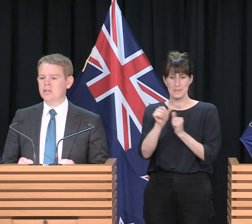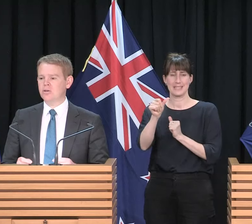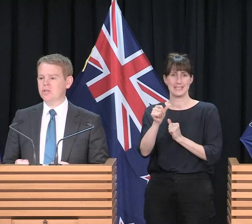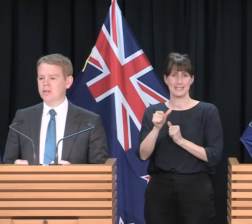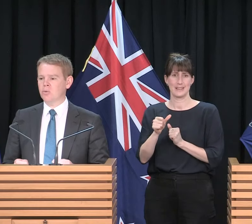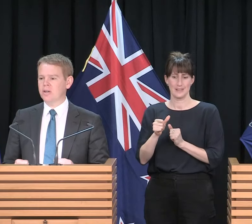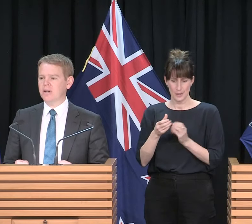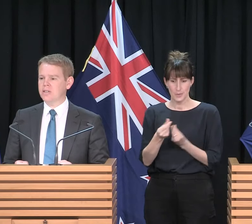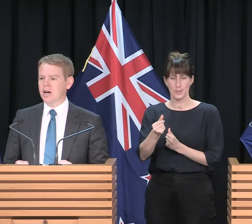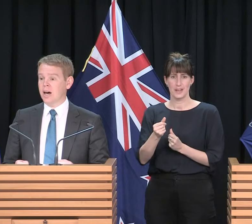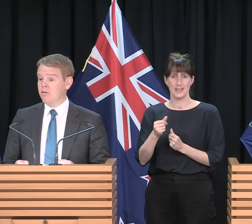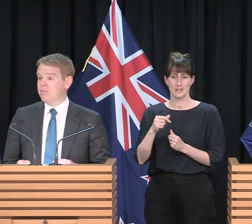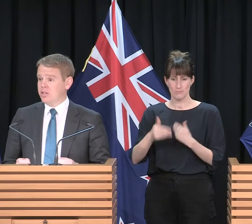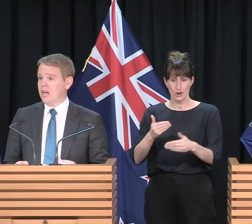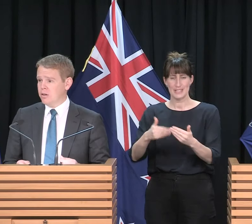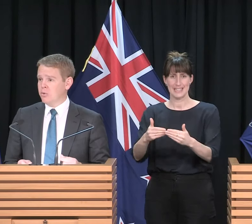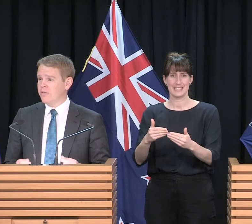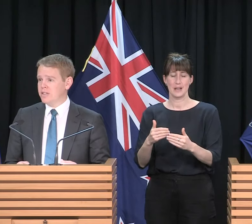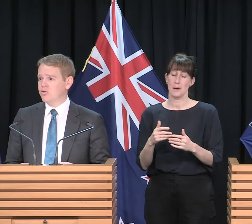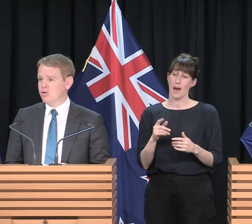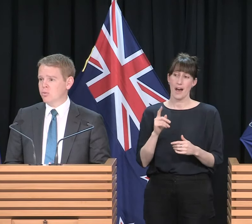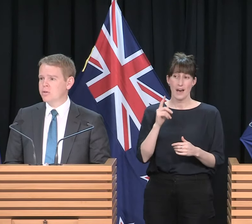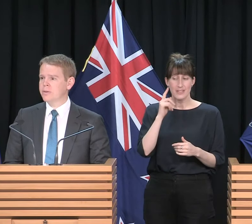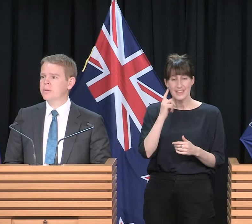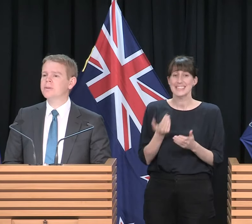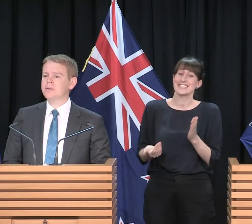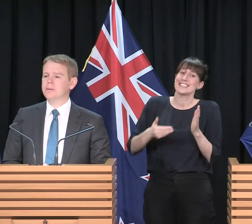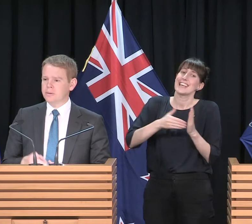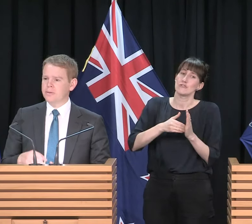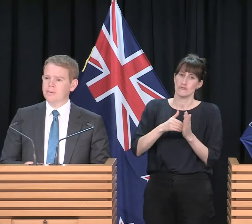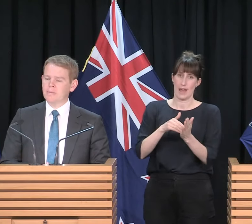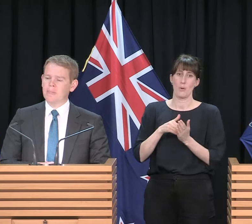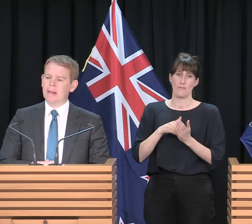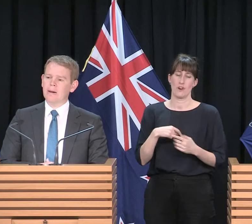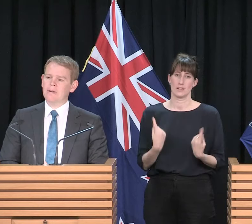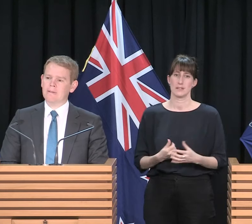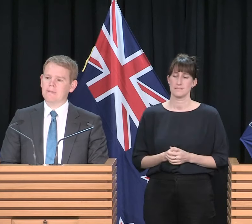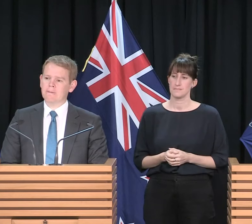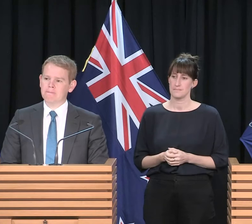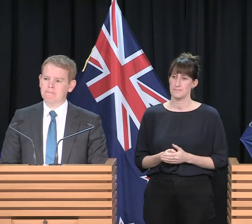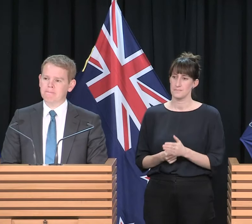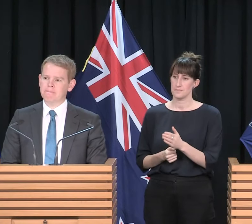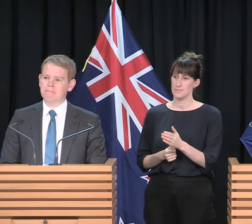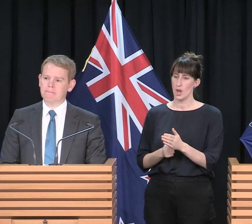to have one in their kit. We will be continuing to work with the health system to ensure there are medical-grade